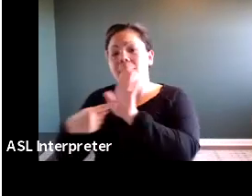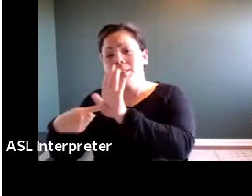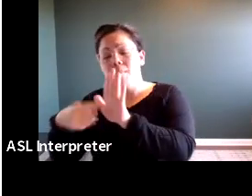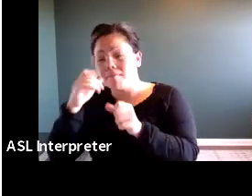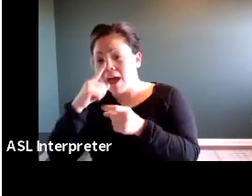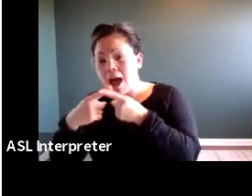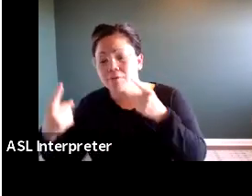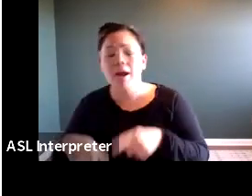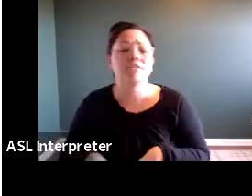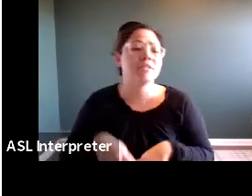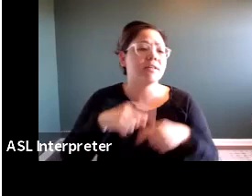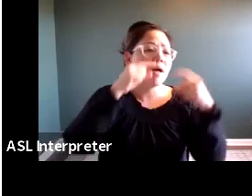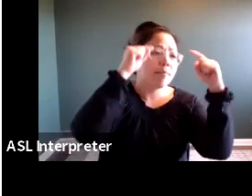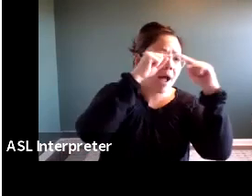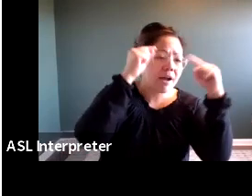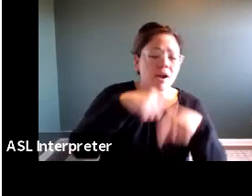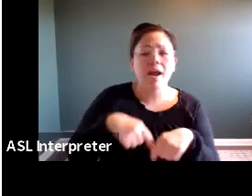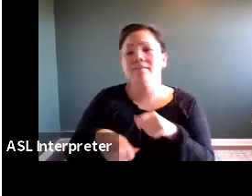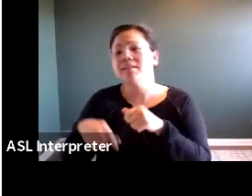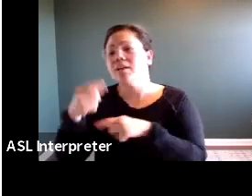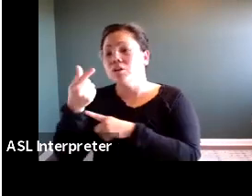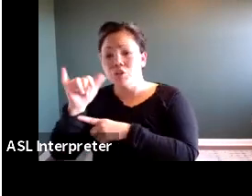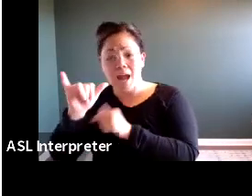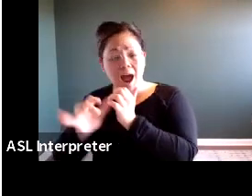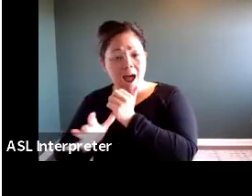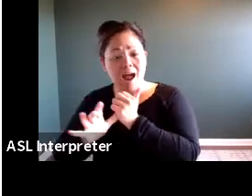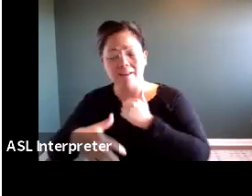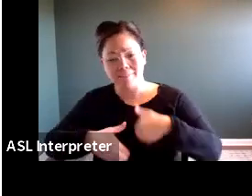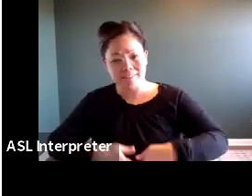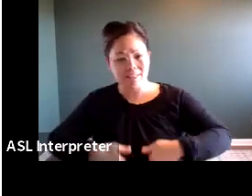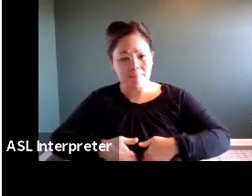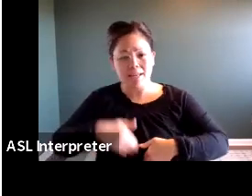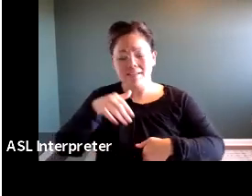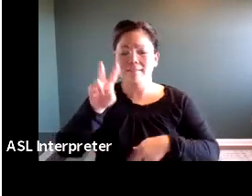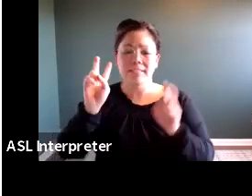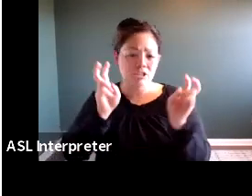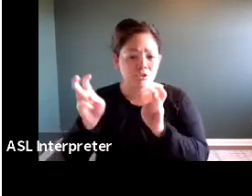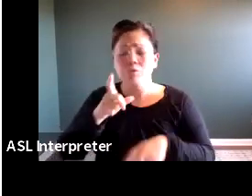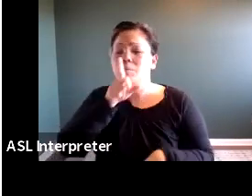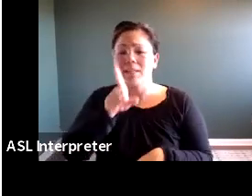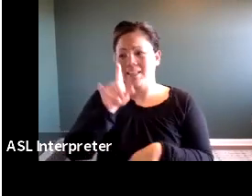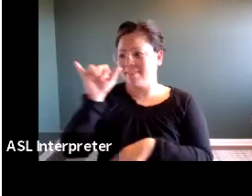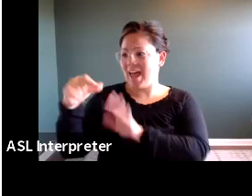migraine GI bug example, all of those fit the symptoms. And so what the positivity rate says